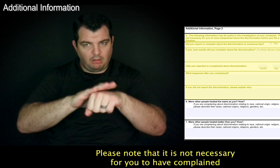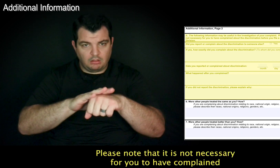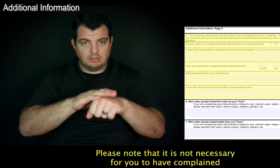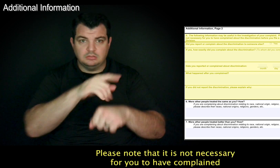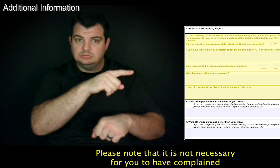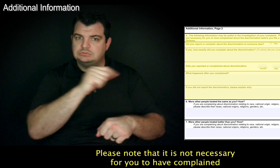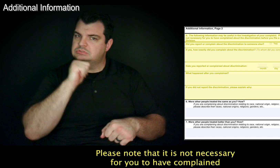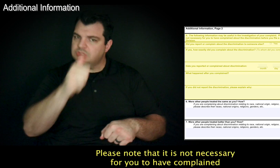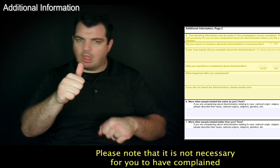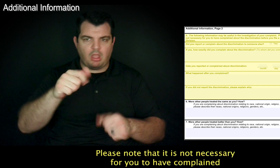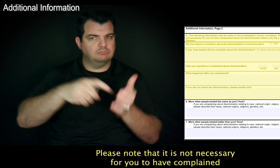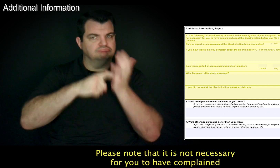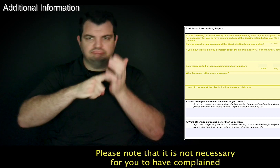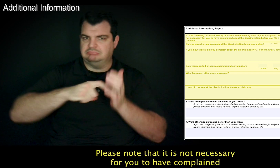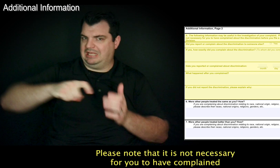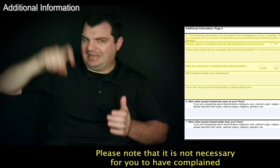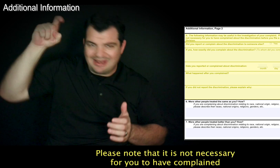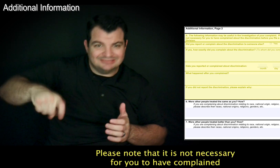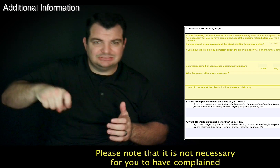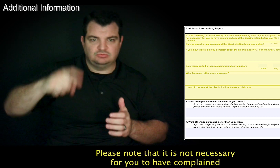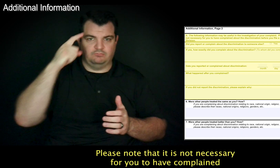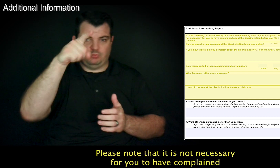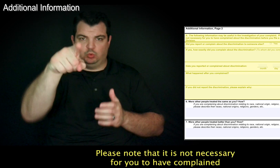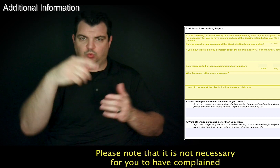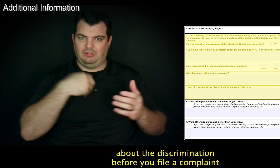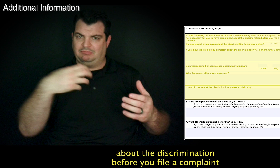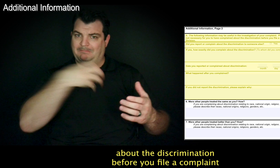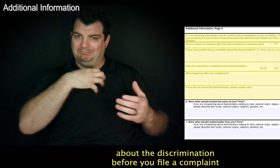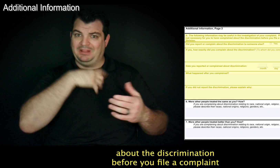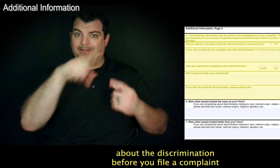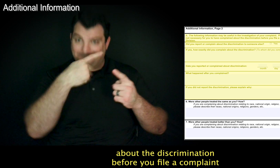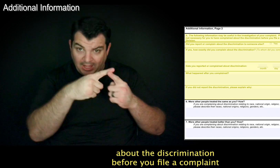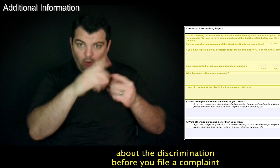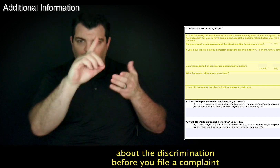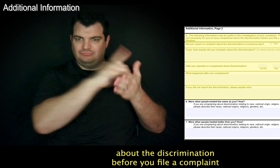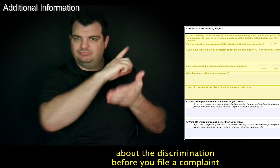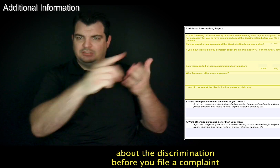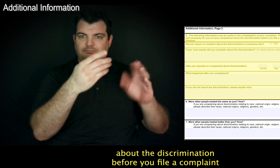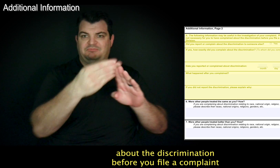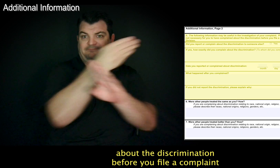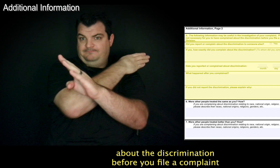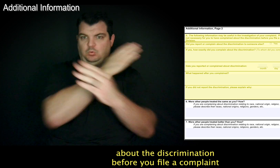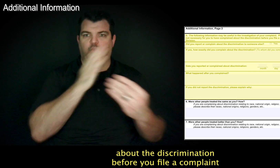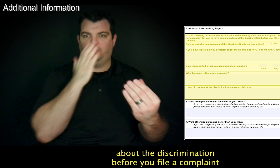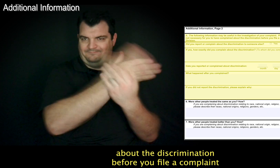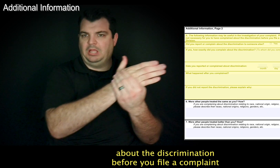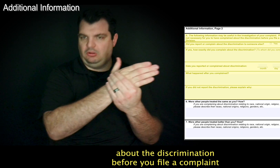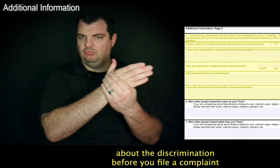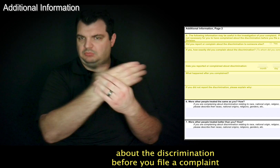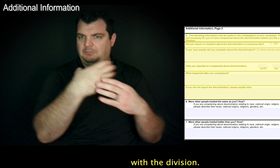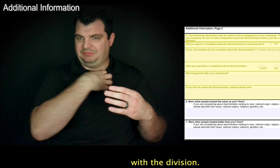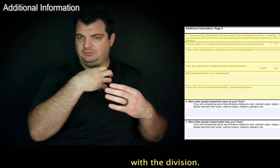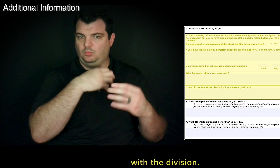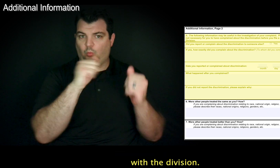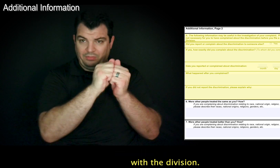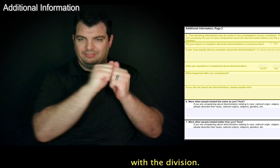Please note that it is not necessary for you to have complained about the discrimination before you file a complaint with the division.